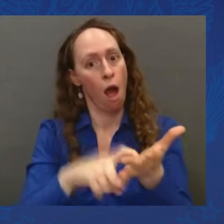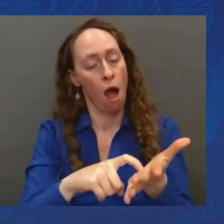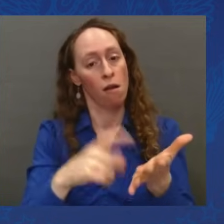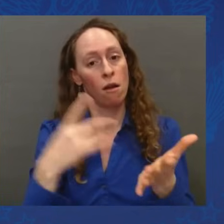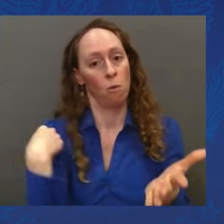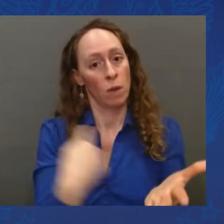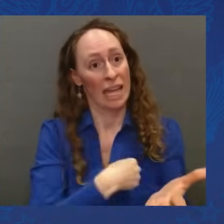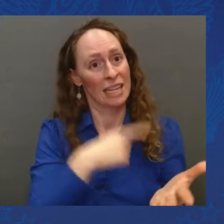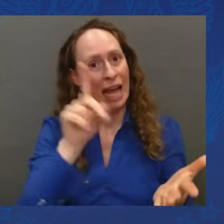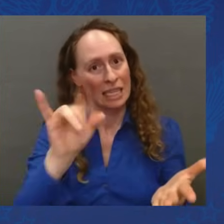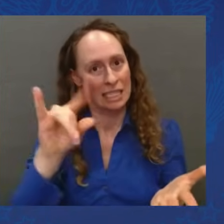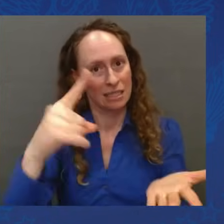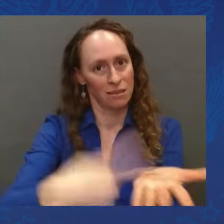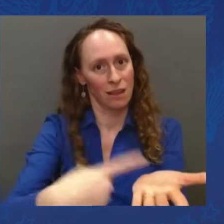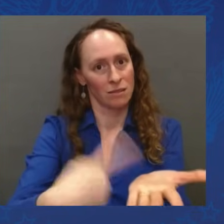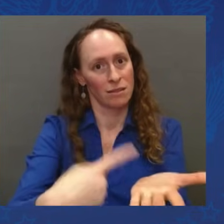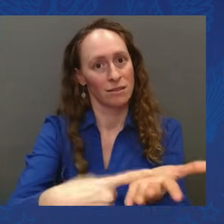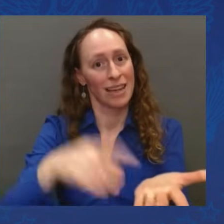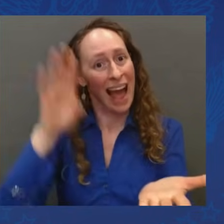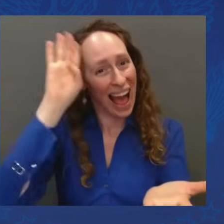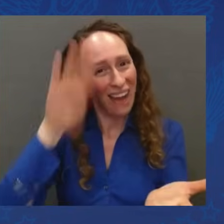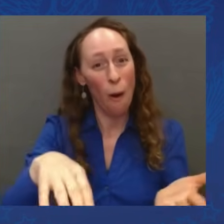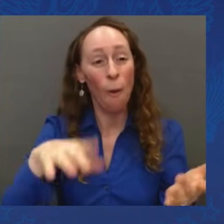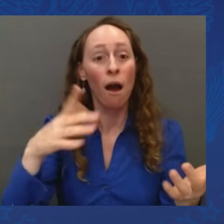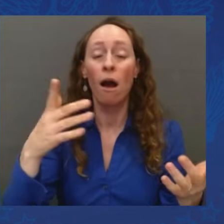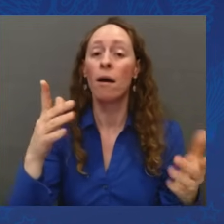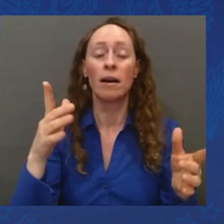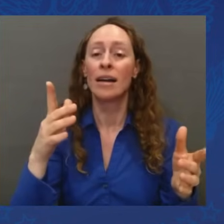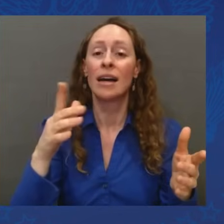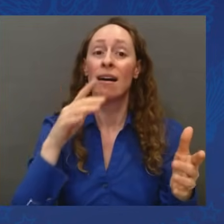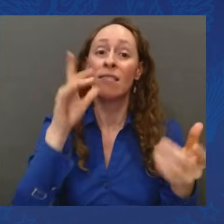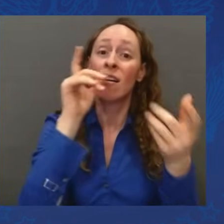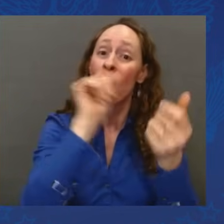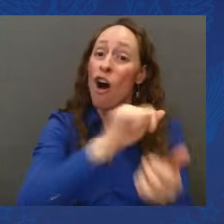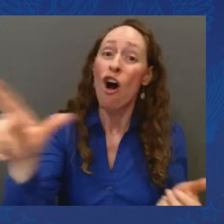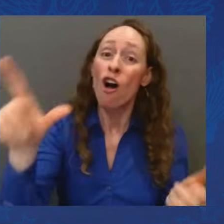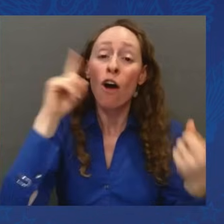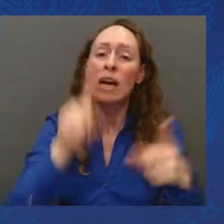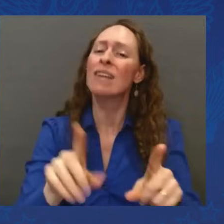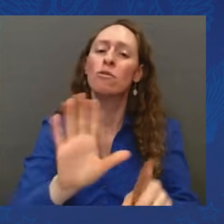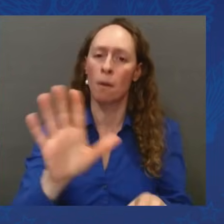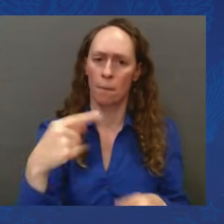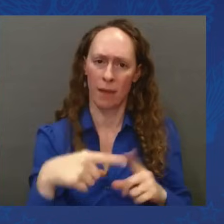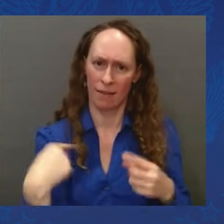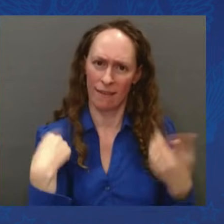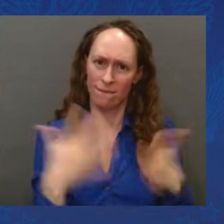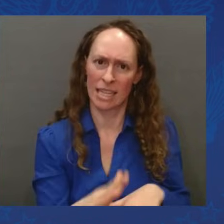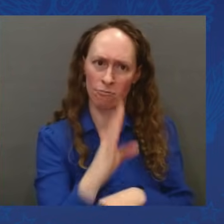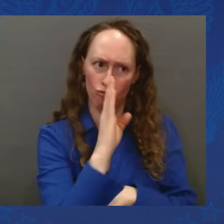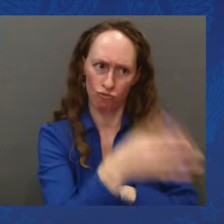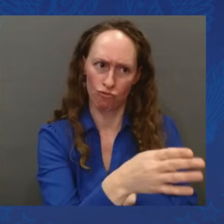just being blunt with one another so there's no misunderstanding is a key element to maintaining global stability